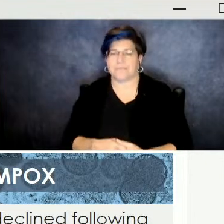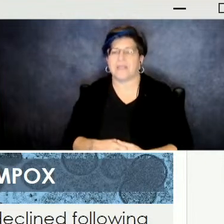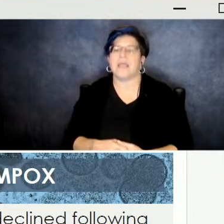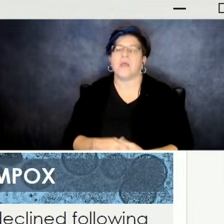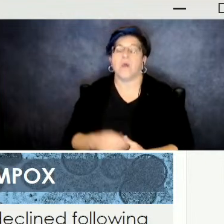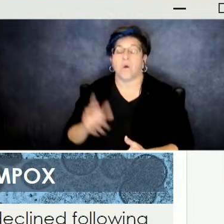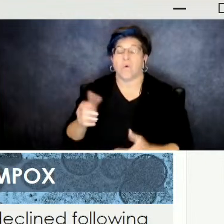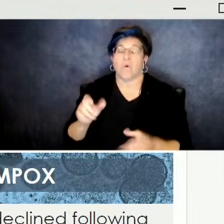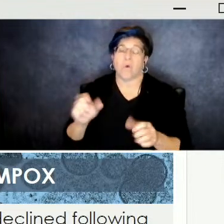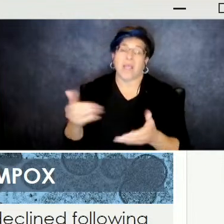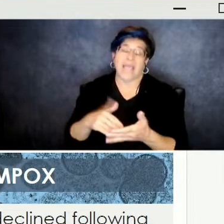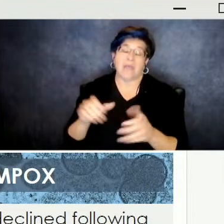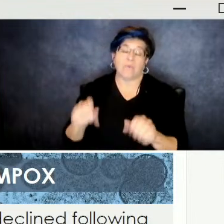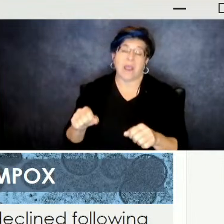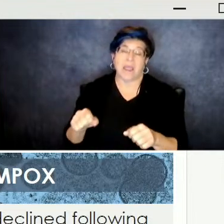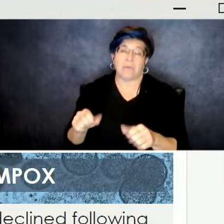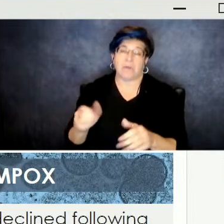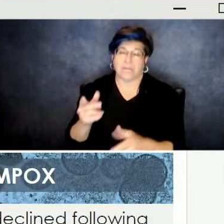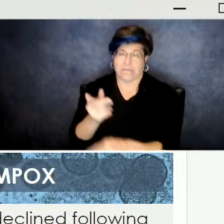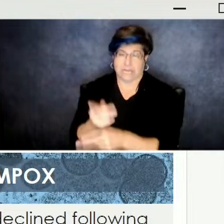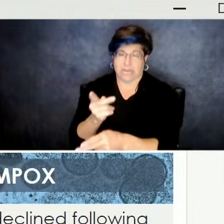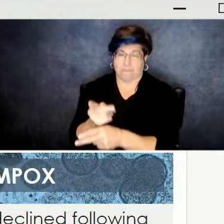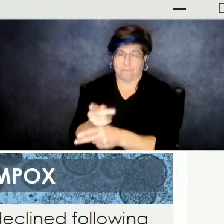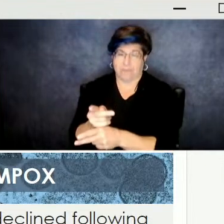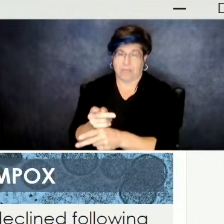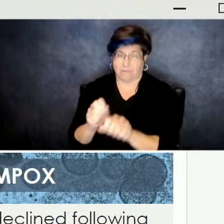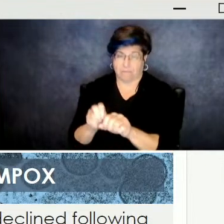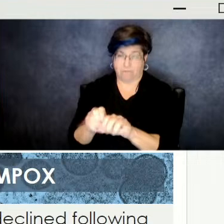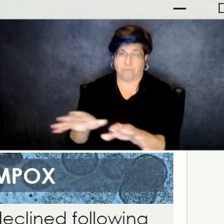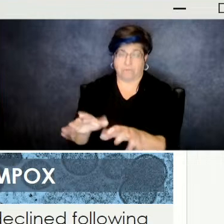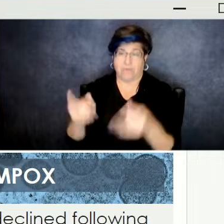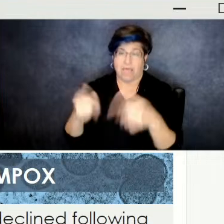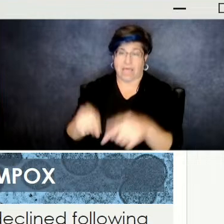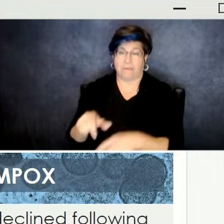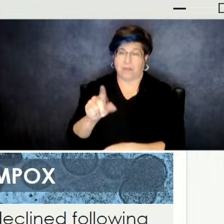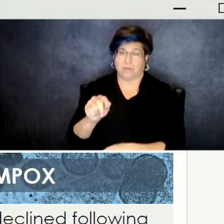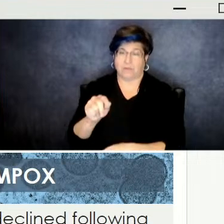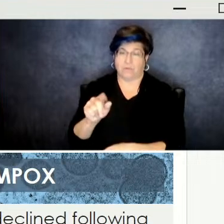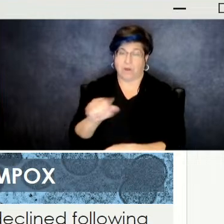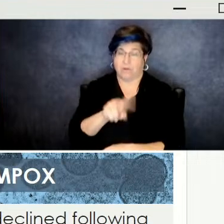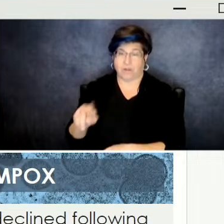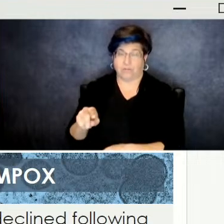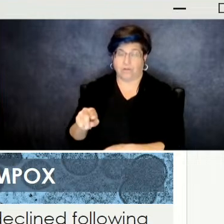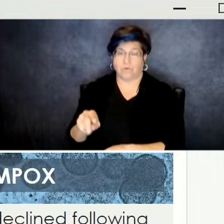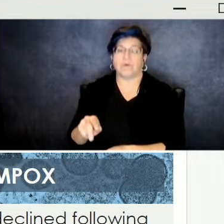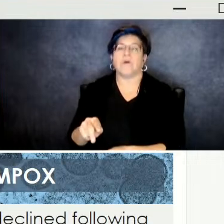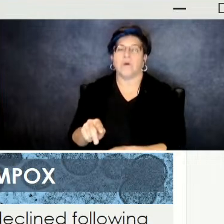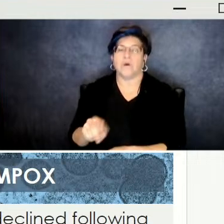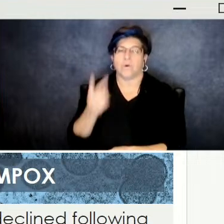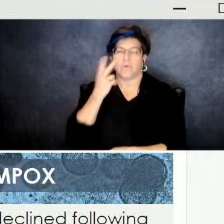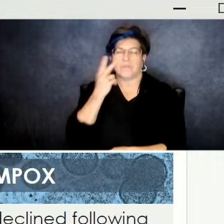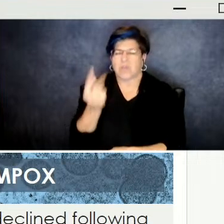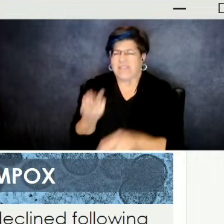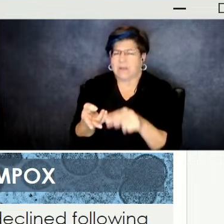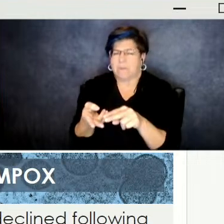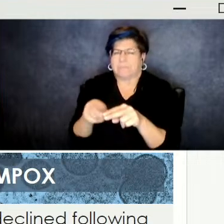SLIGHT UPTICK IN OUR IMPACT CASES AND SO AGAIN WE WERE ABLE